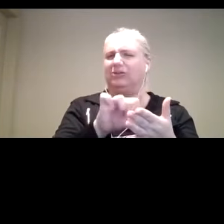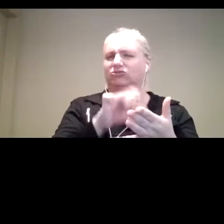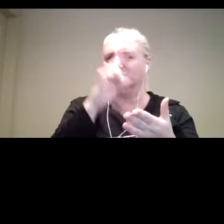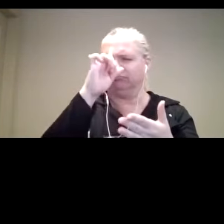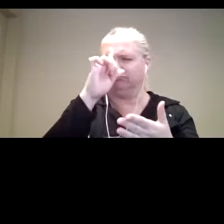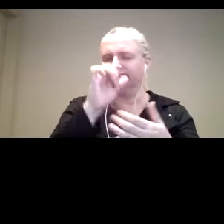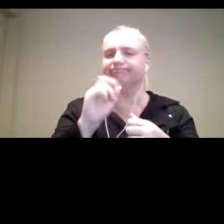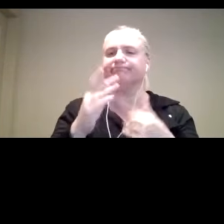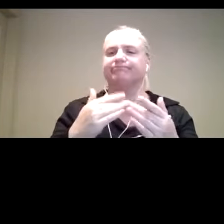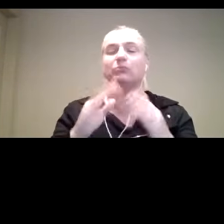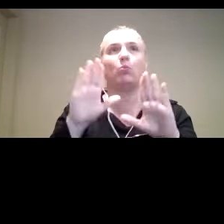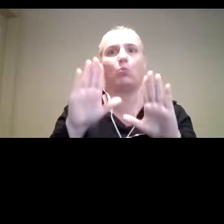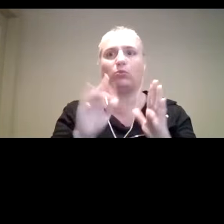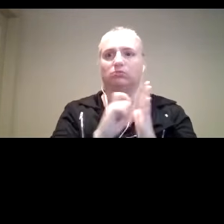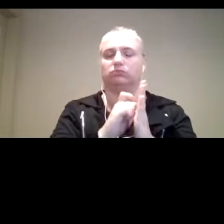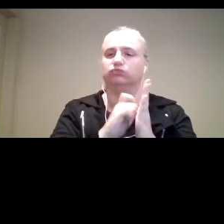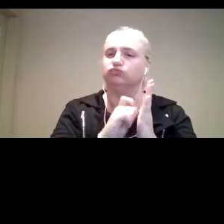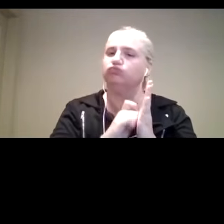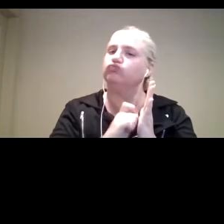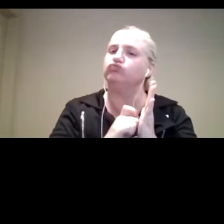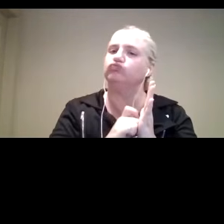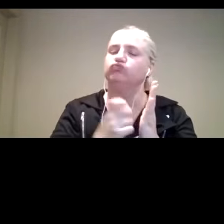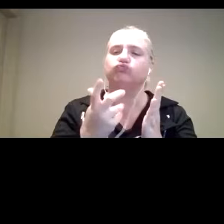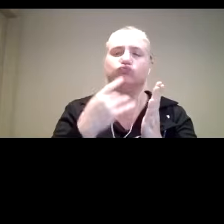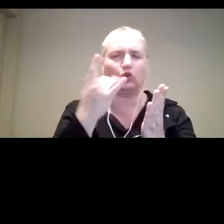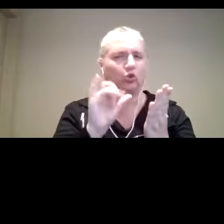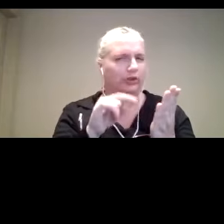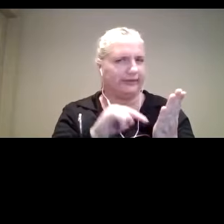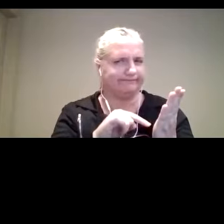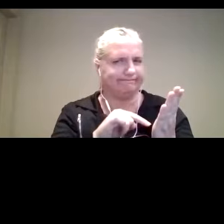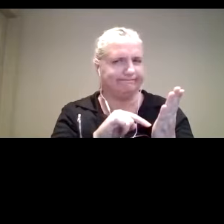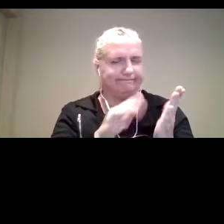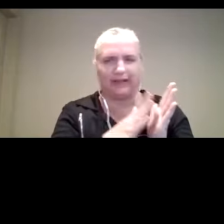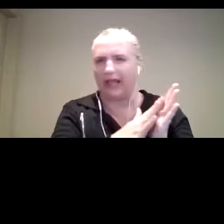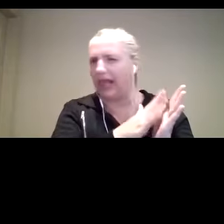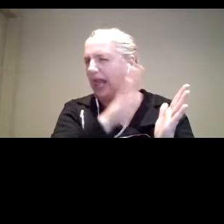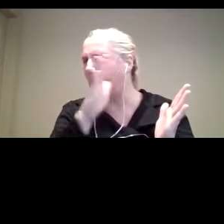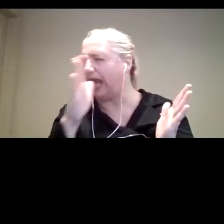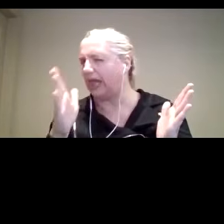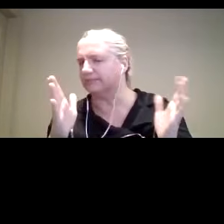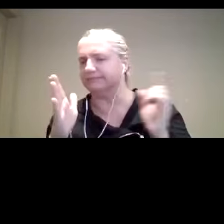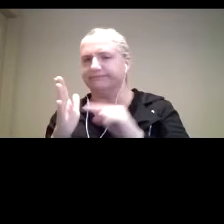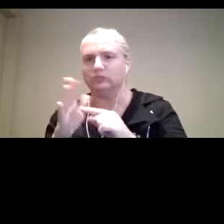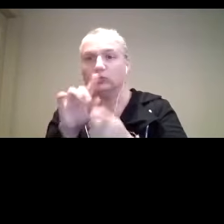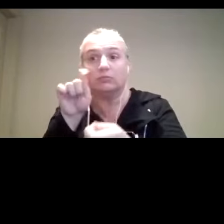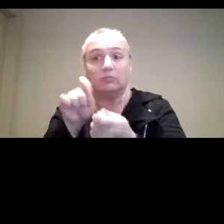All three. So, what that might look like and what's on that page, to what are some specific goals,